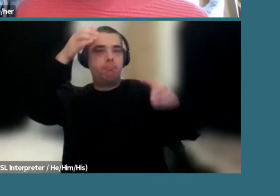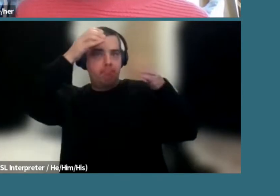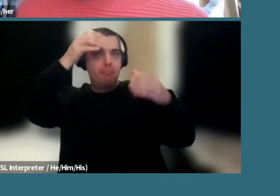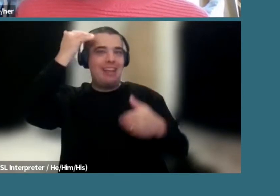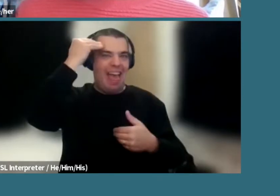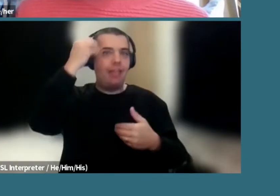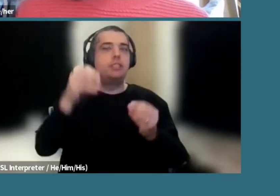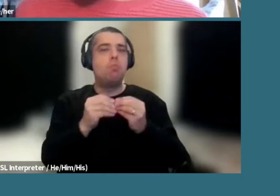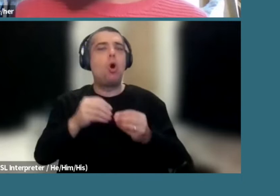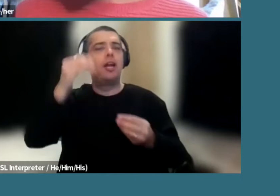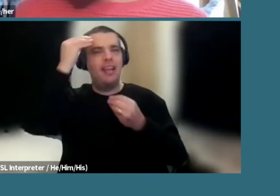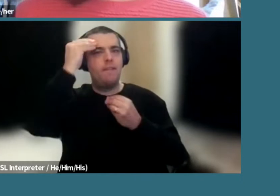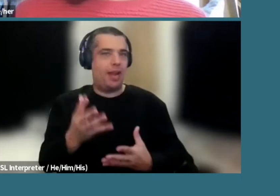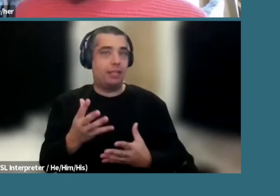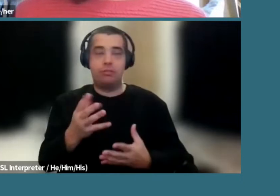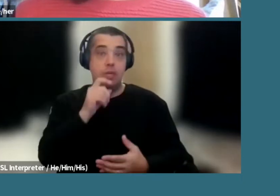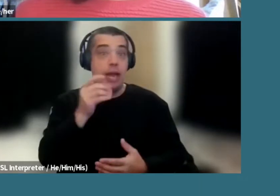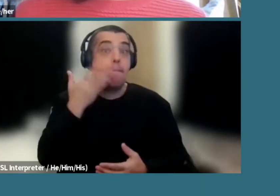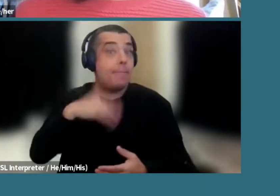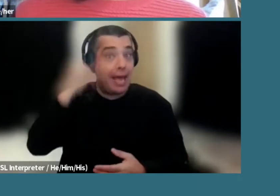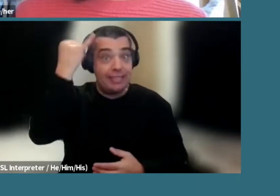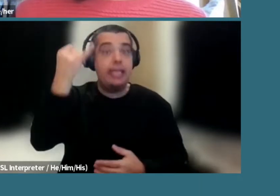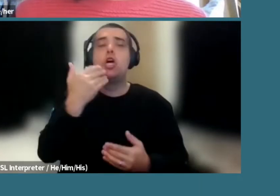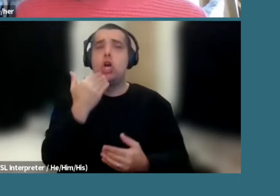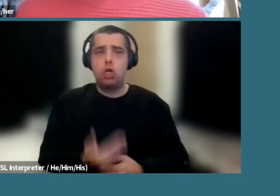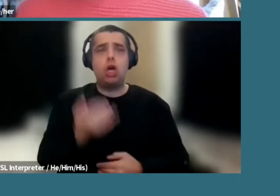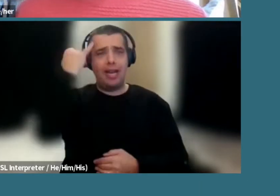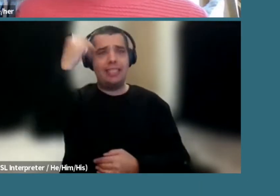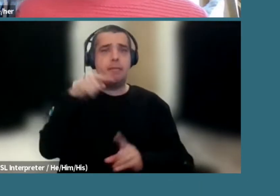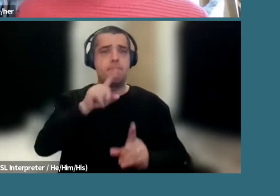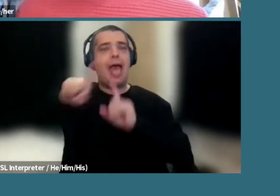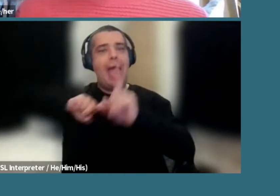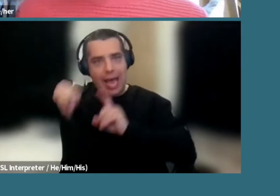And it's never a bad thing to ask questions. I think it's really important.